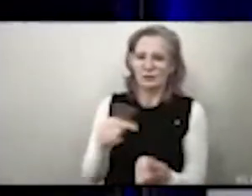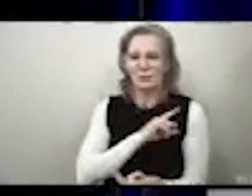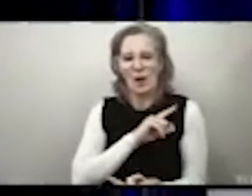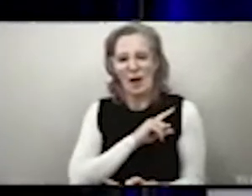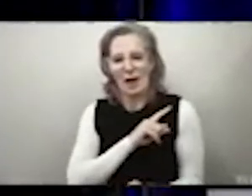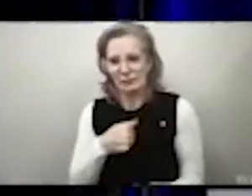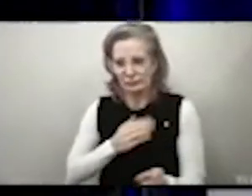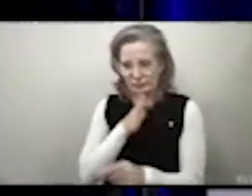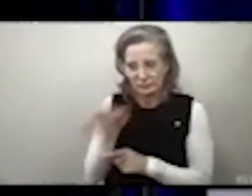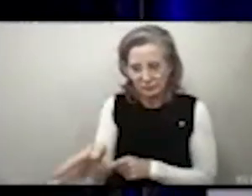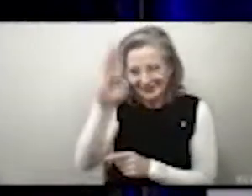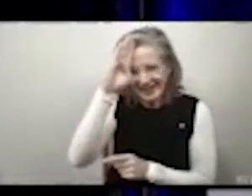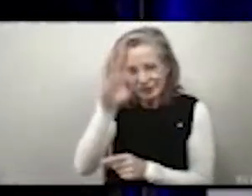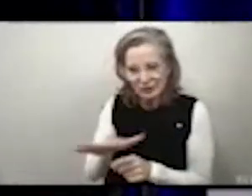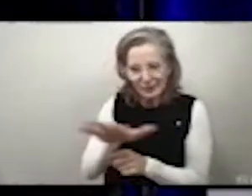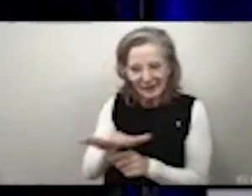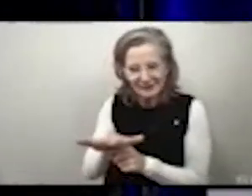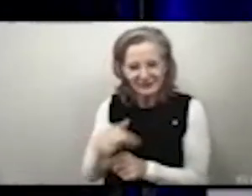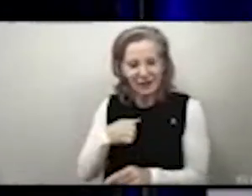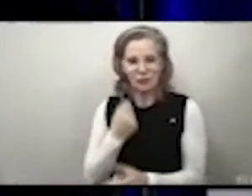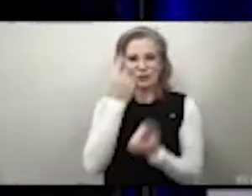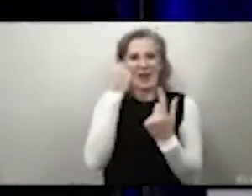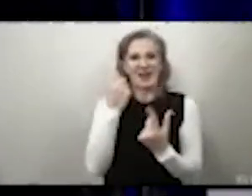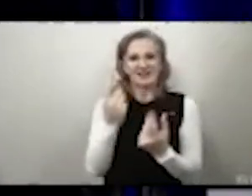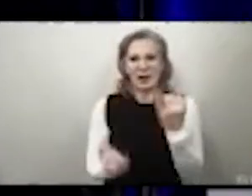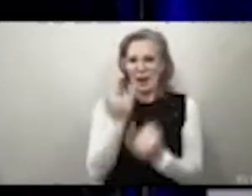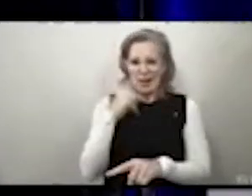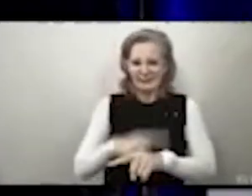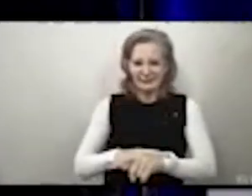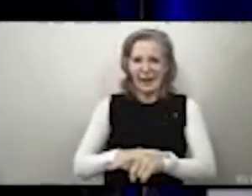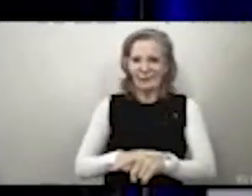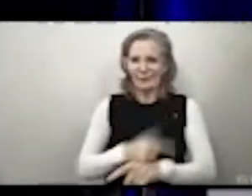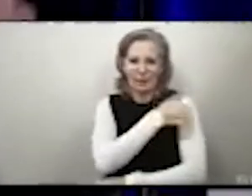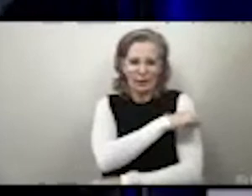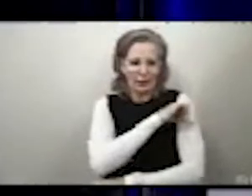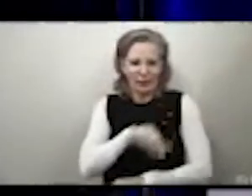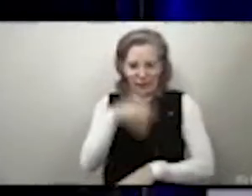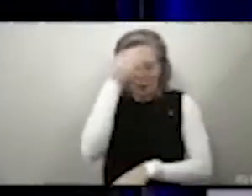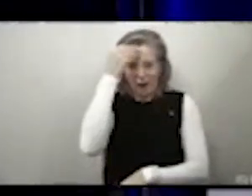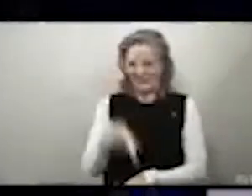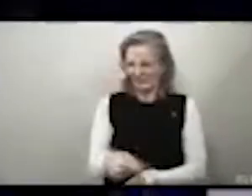I'd been in the Scouts, which I have to tell you is a very long time ago. Anyway, first aid should be in schools. Niamh, there's a question for you